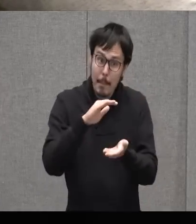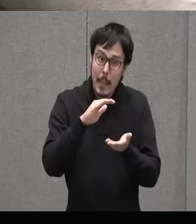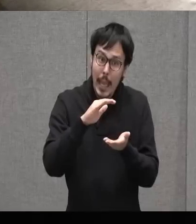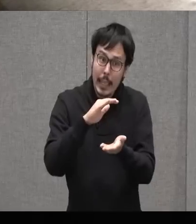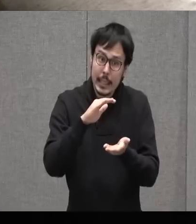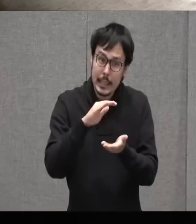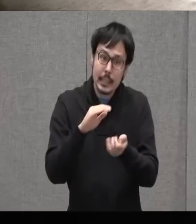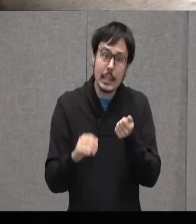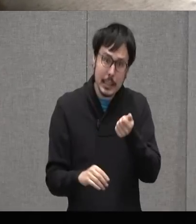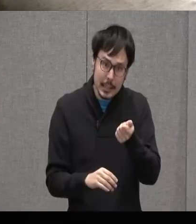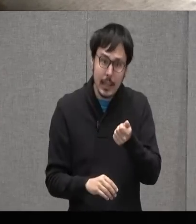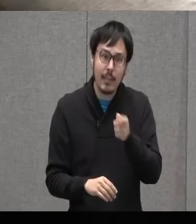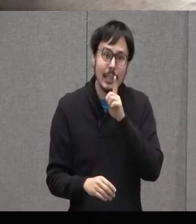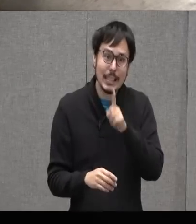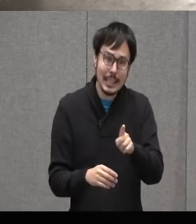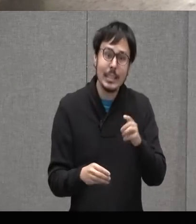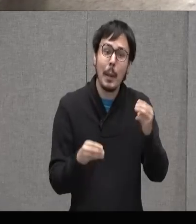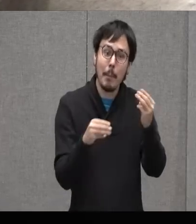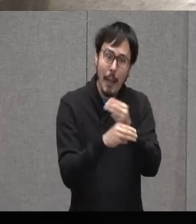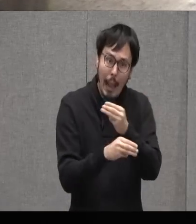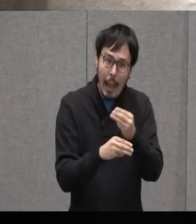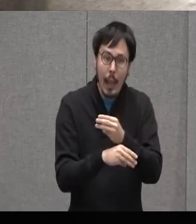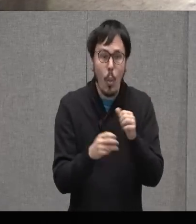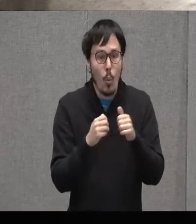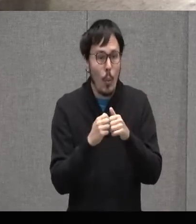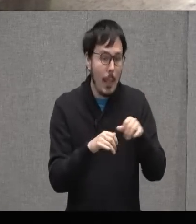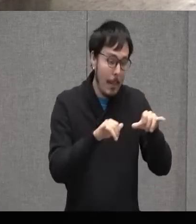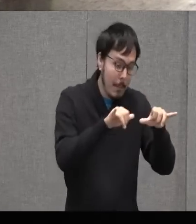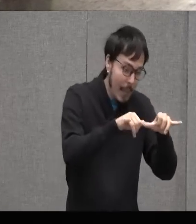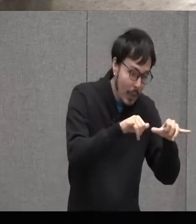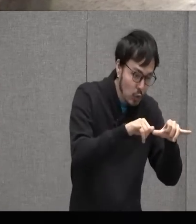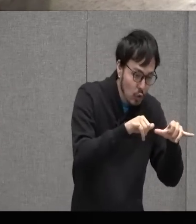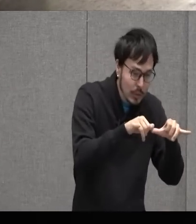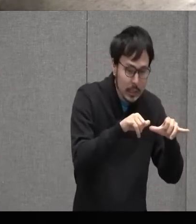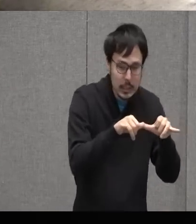Measuring, adding, fractions, cups?